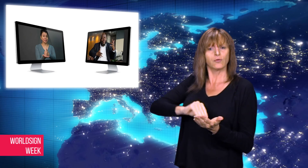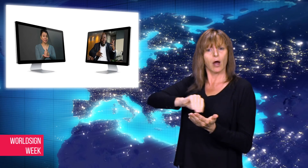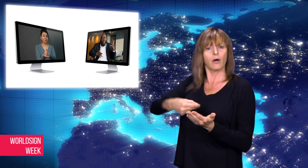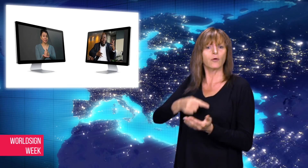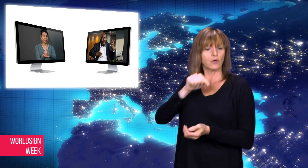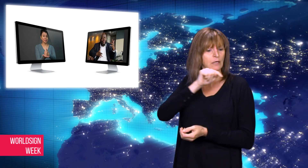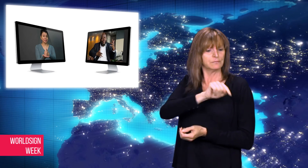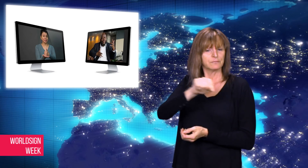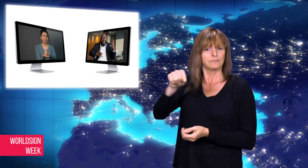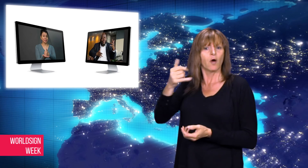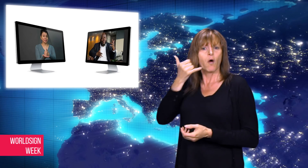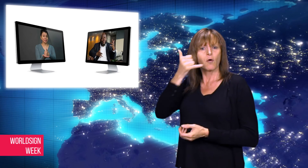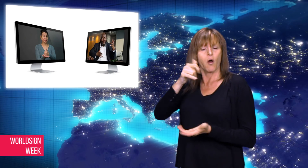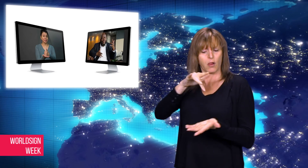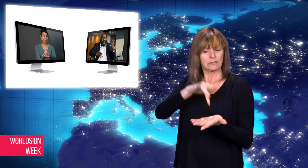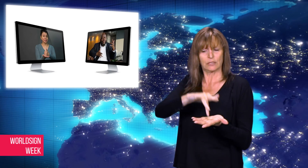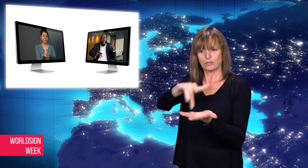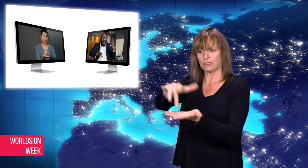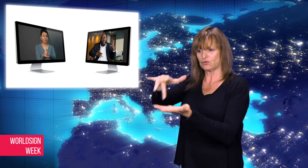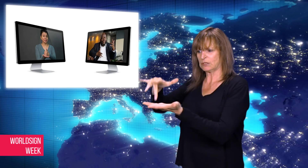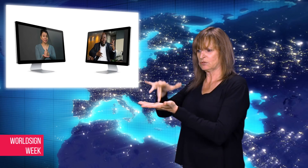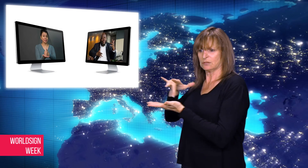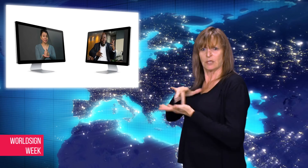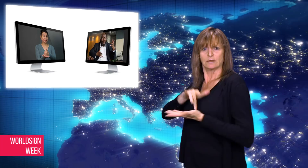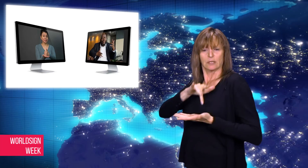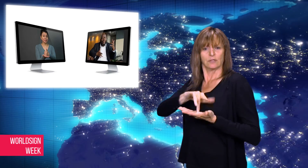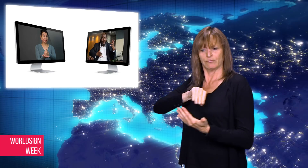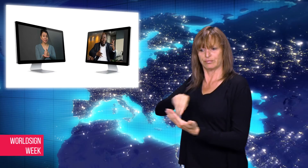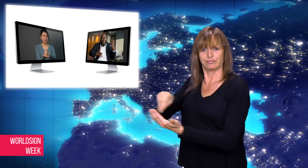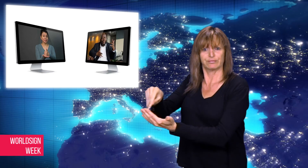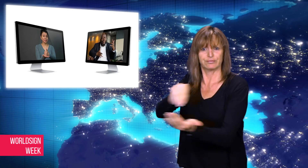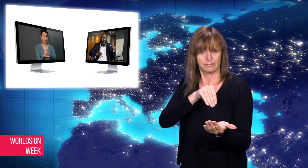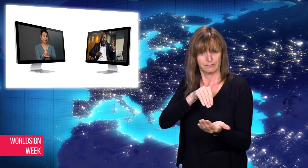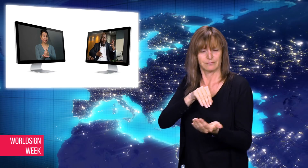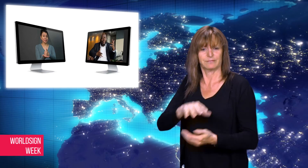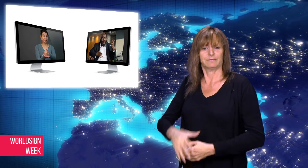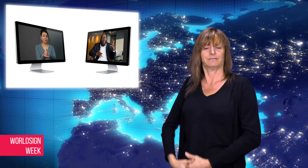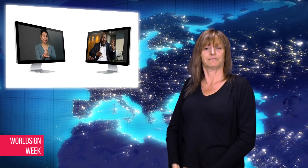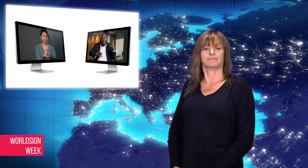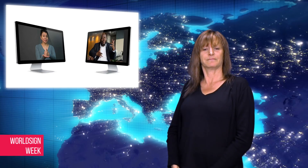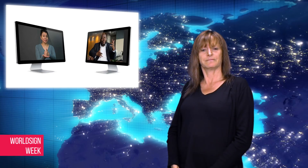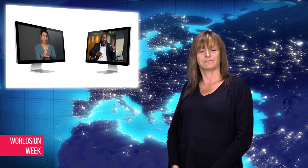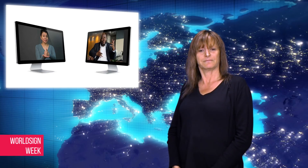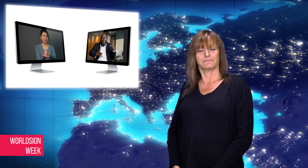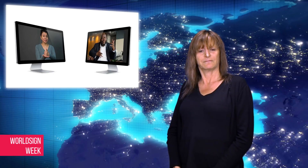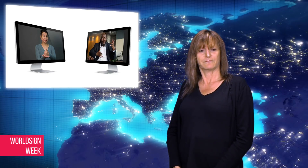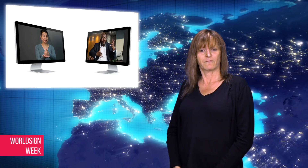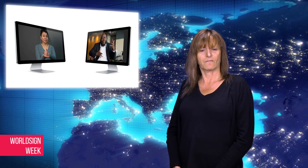recently AnswerNet, who operates over